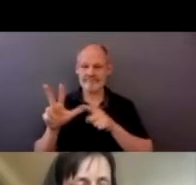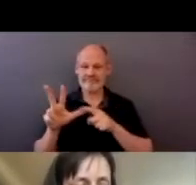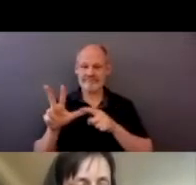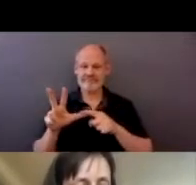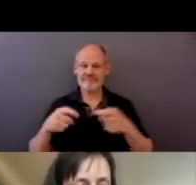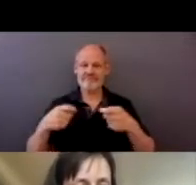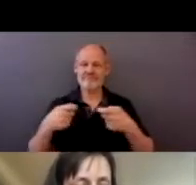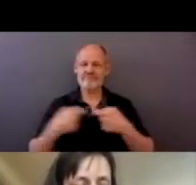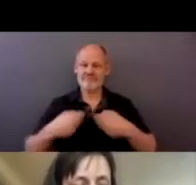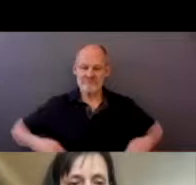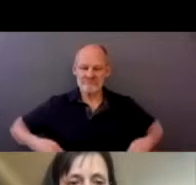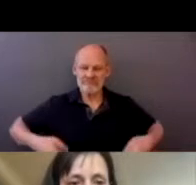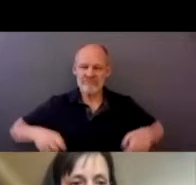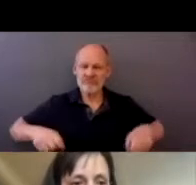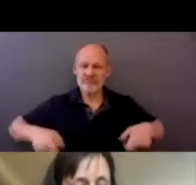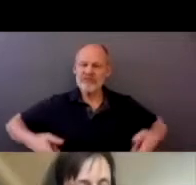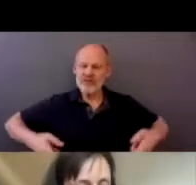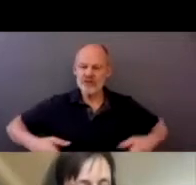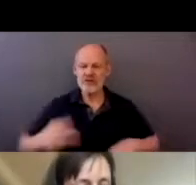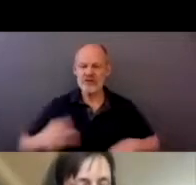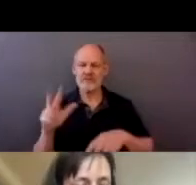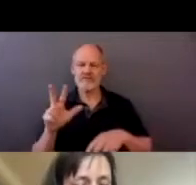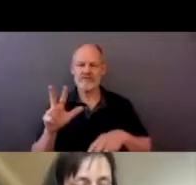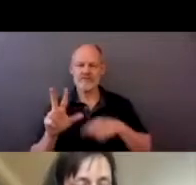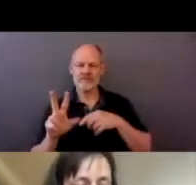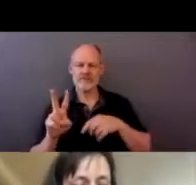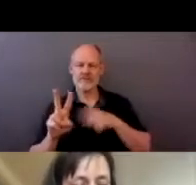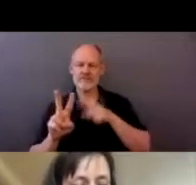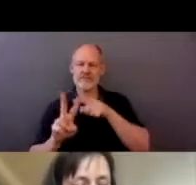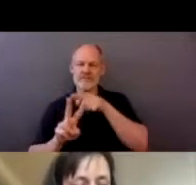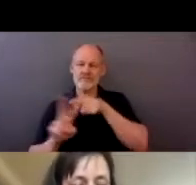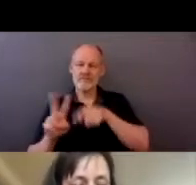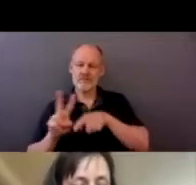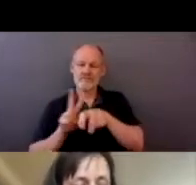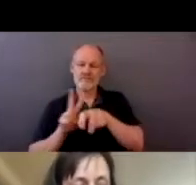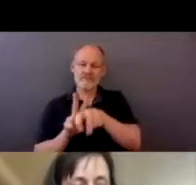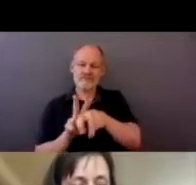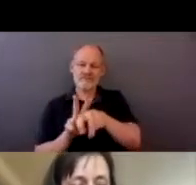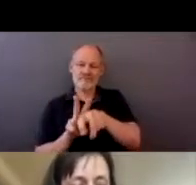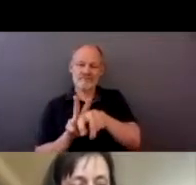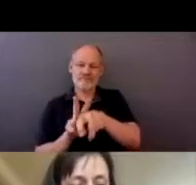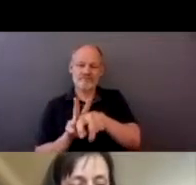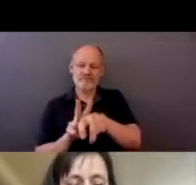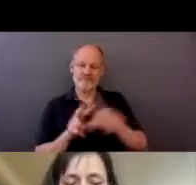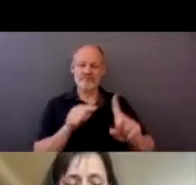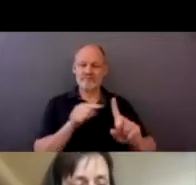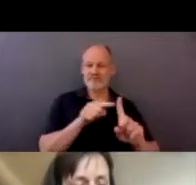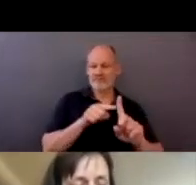the other two stands behind the person in the chair. The docent standing in front is gesturing